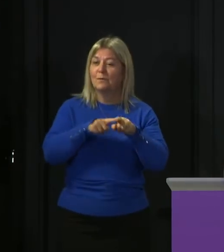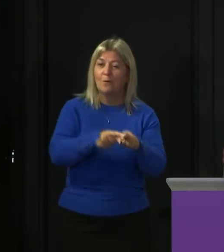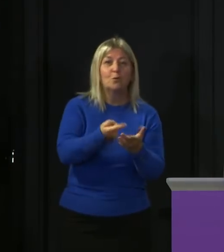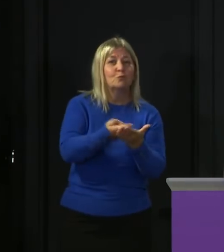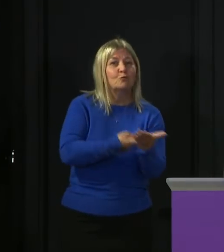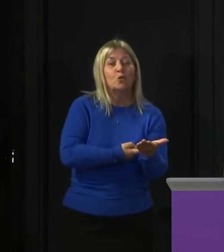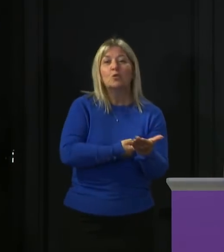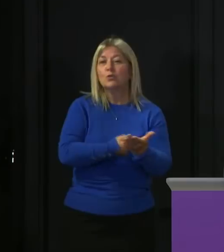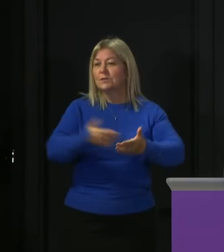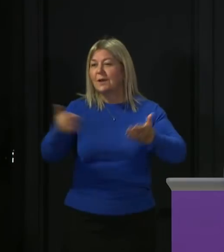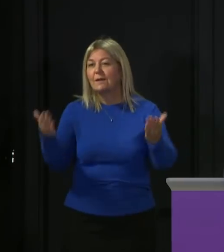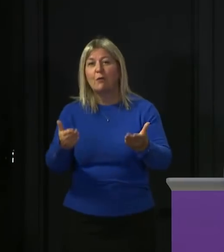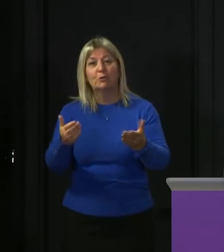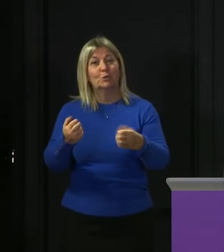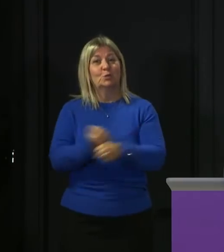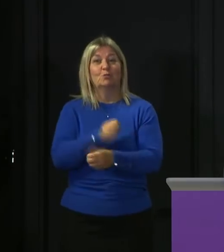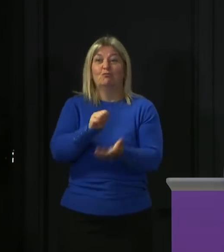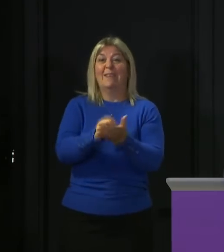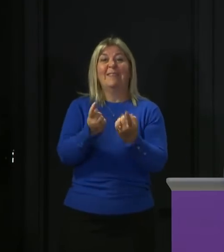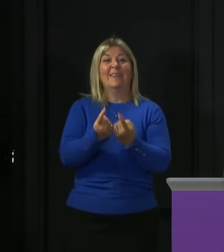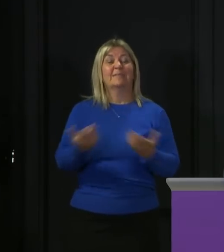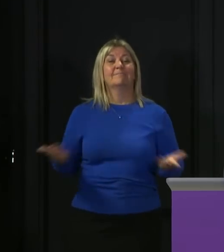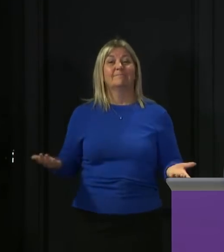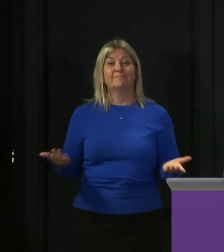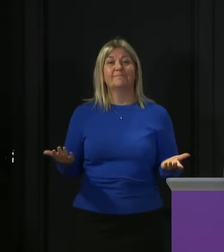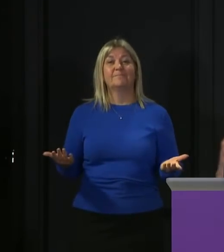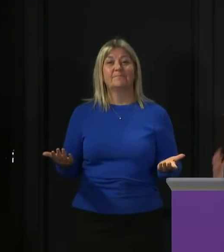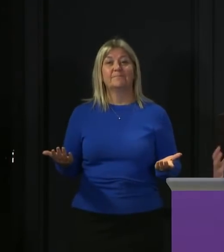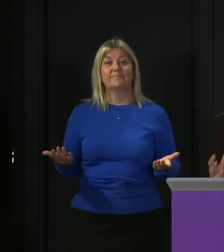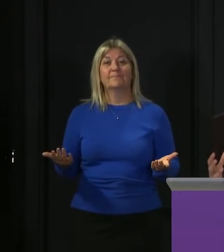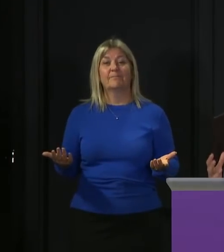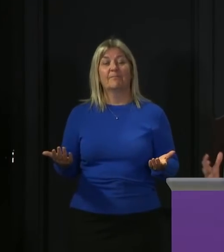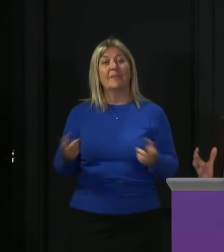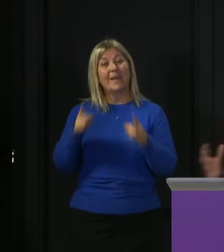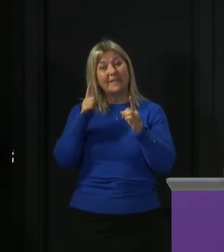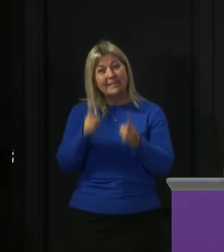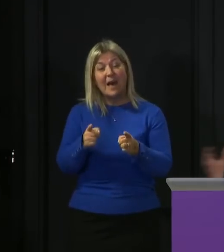encouraging everybody to do it. And don't forget that that collective effort of all of us doing